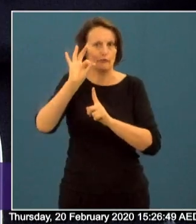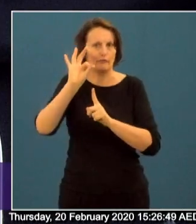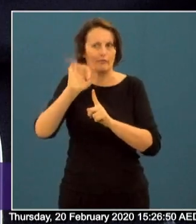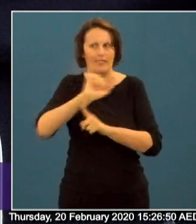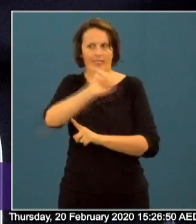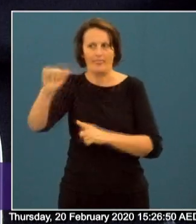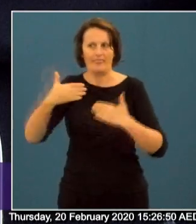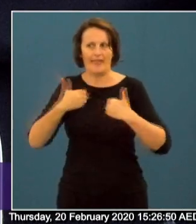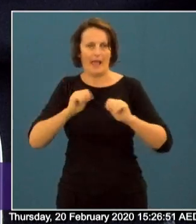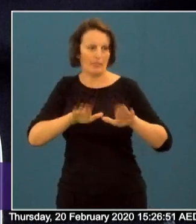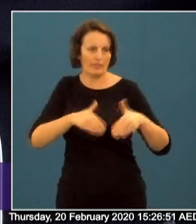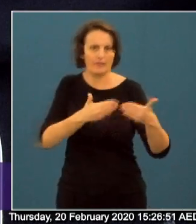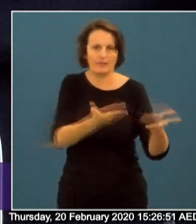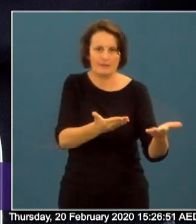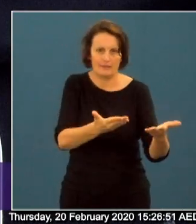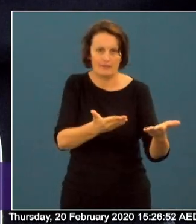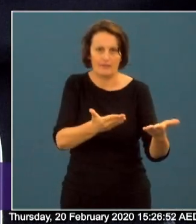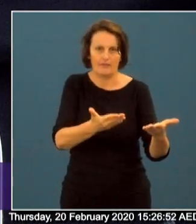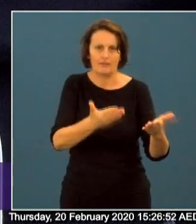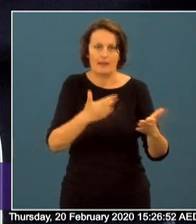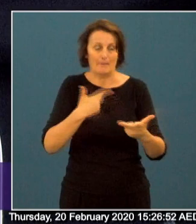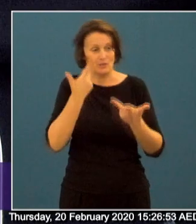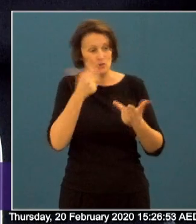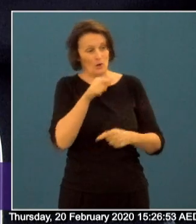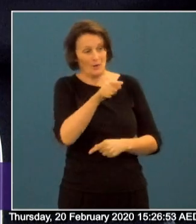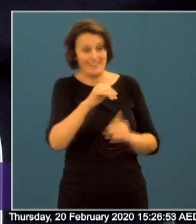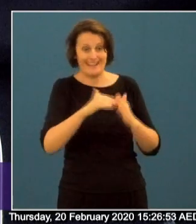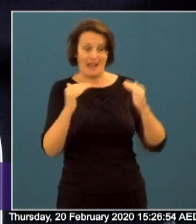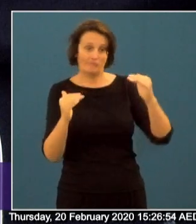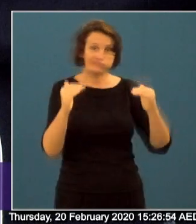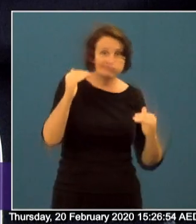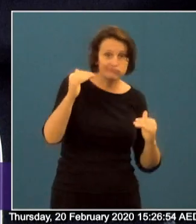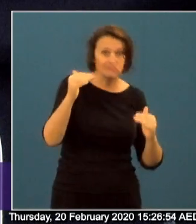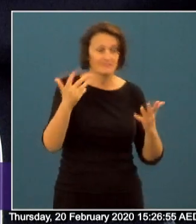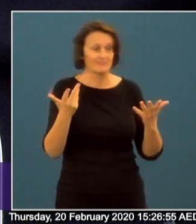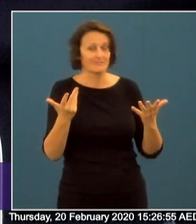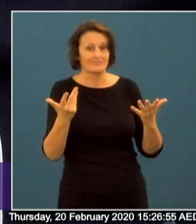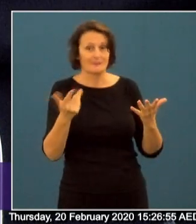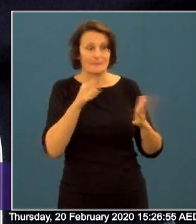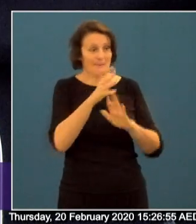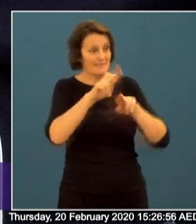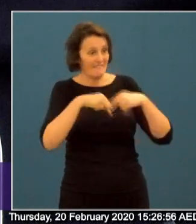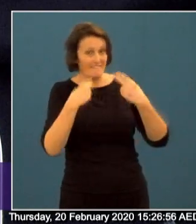of poor health by people with intellectual disability, such as relinquishment of care, such as family disruption.